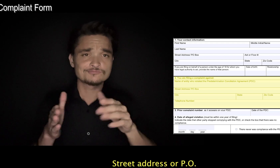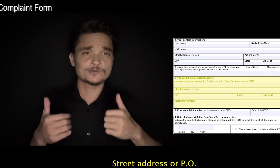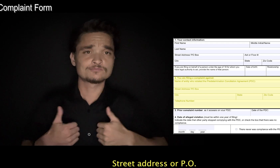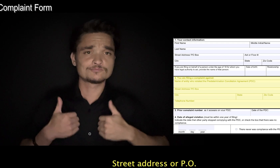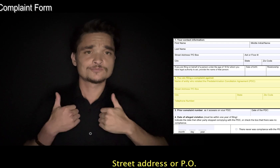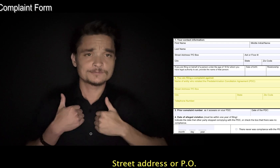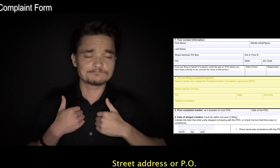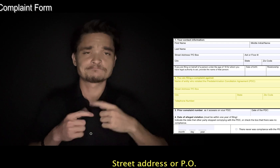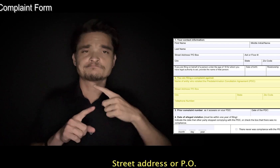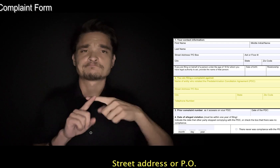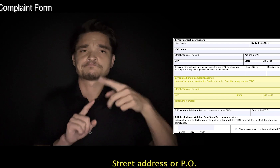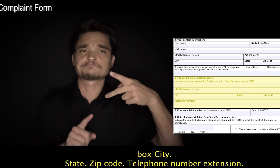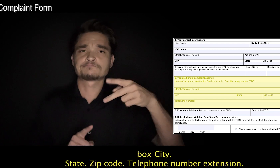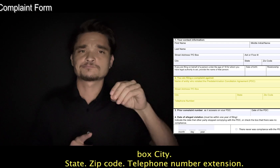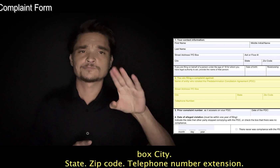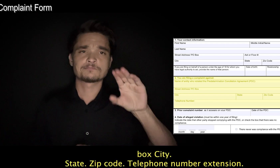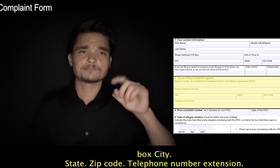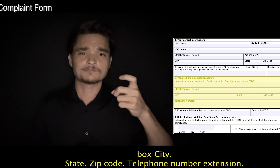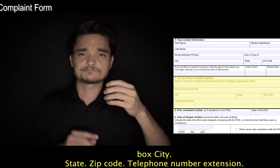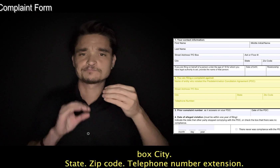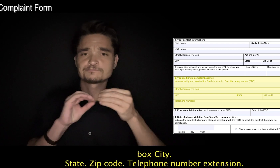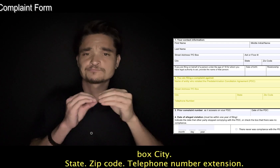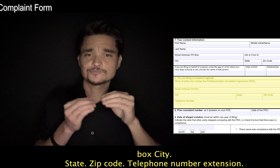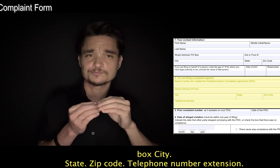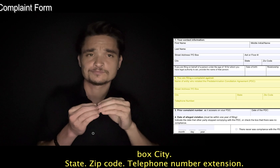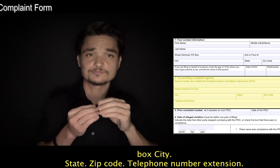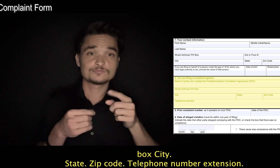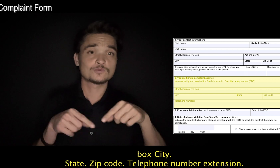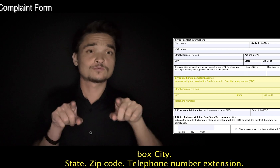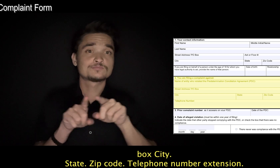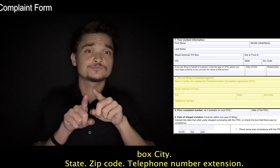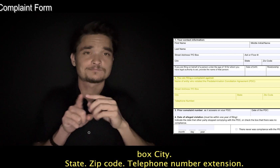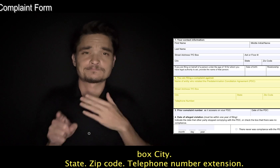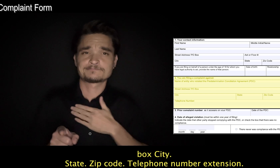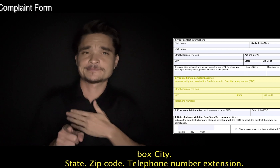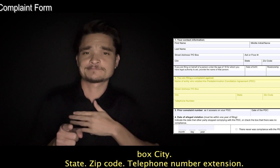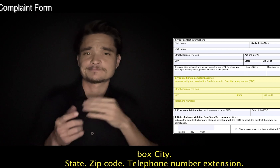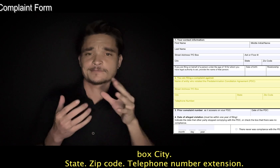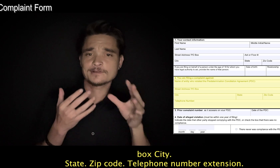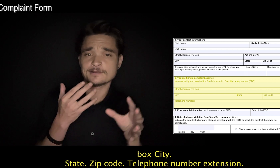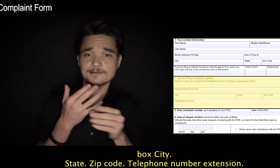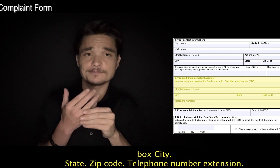Street address or P.O. box City. State. Zip code. Telephone number extension.